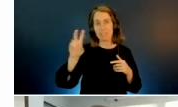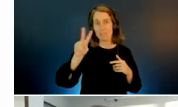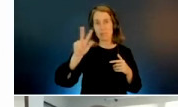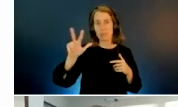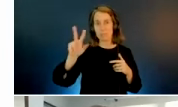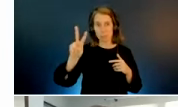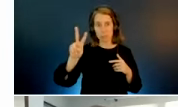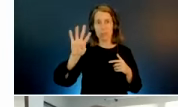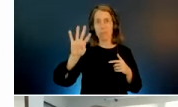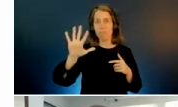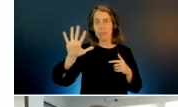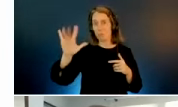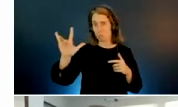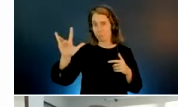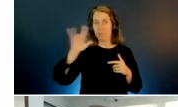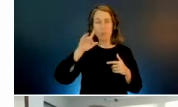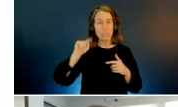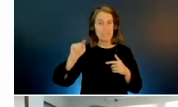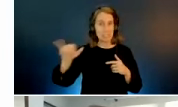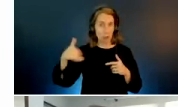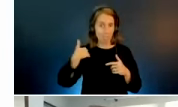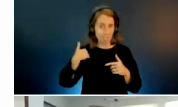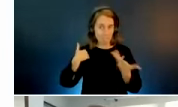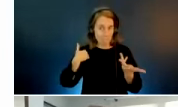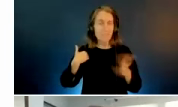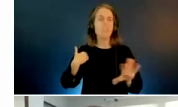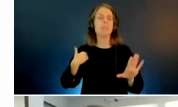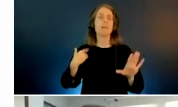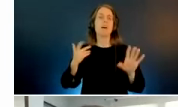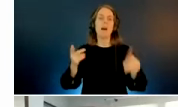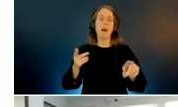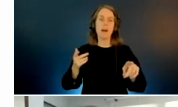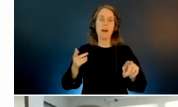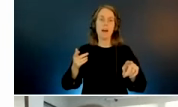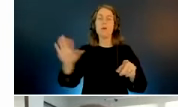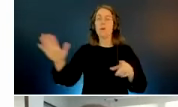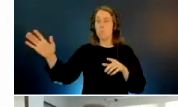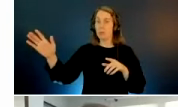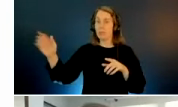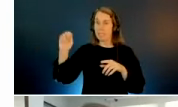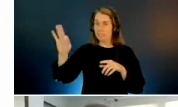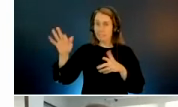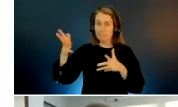4525um if you need that um please call and leave a message if you're after hours